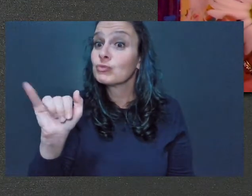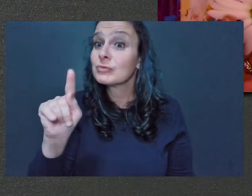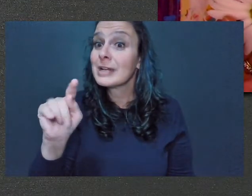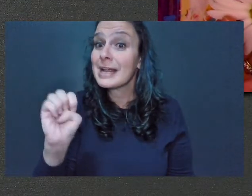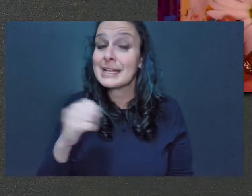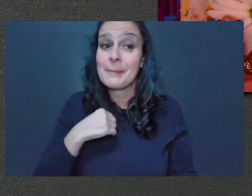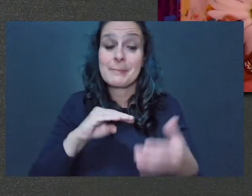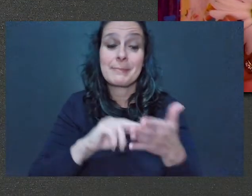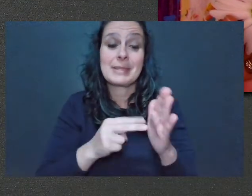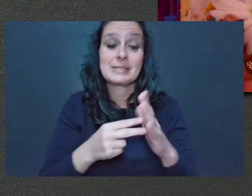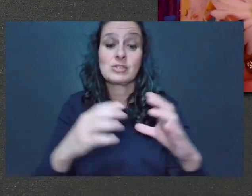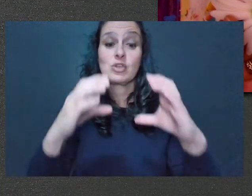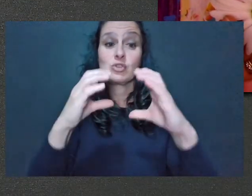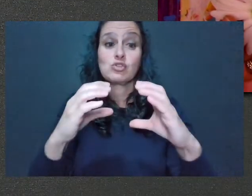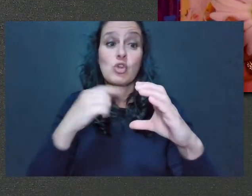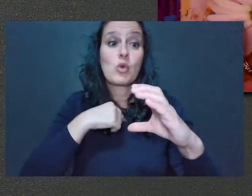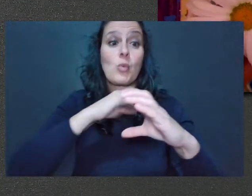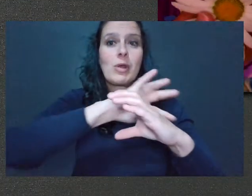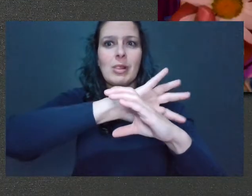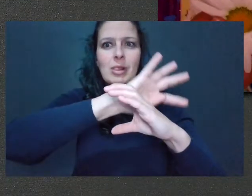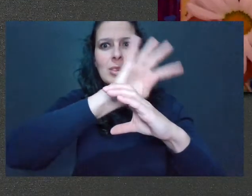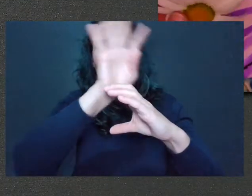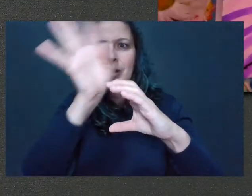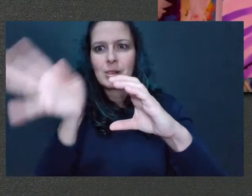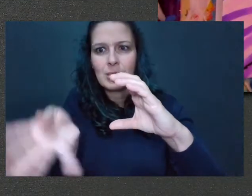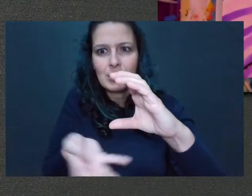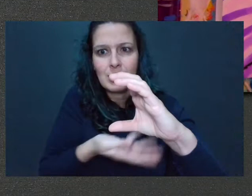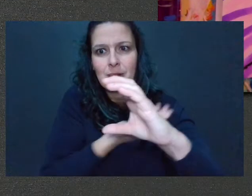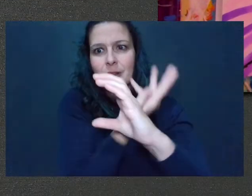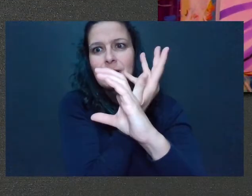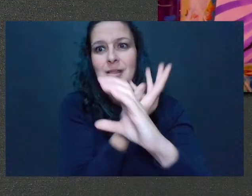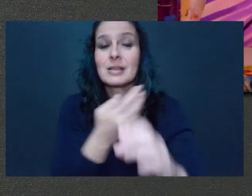and come out to the edges of our paper. Now in Georgia O'Keeffe's paintings,